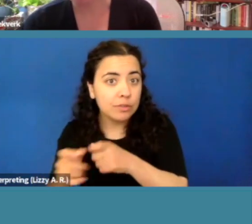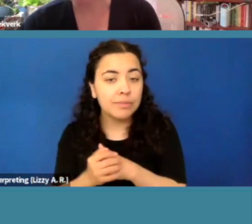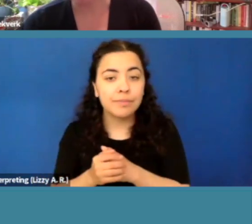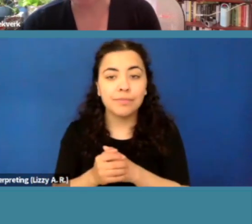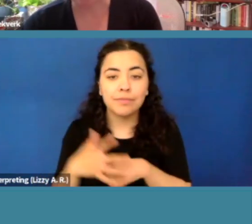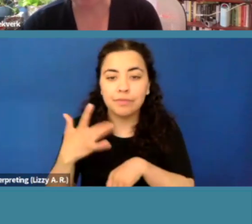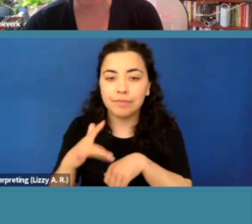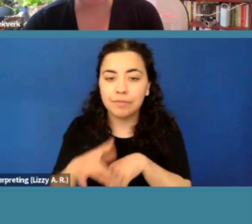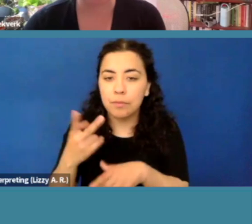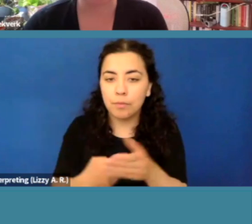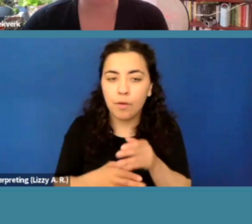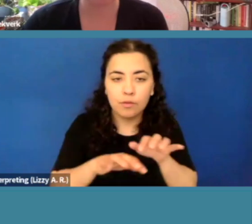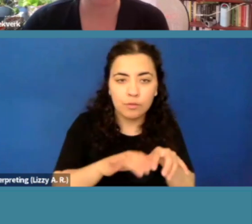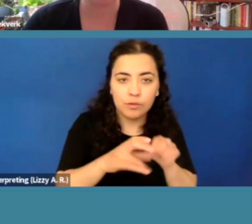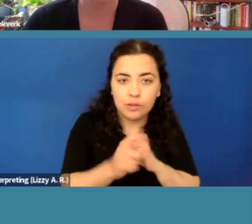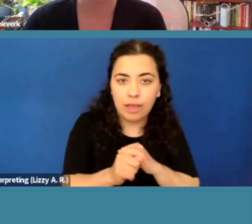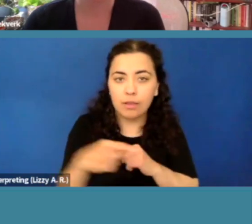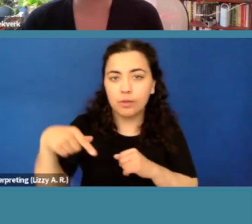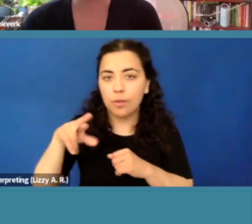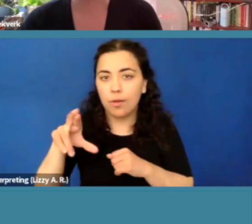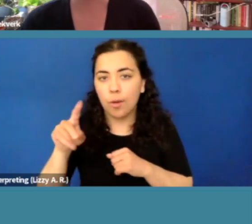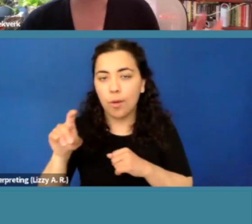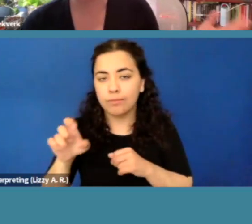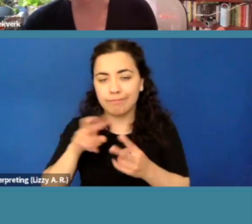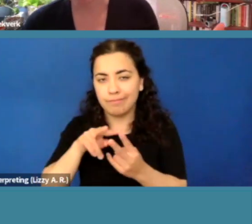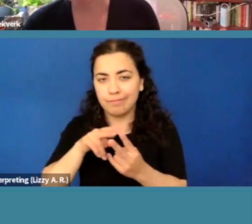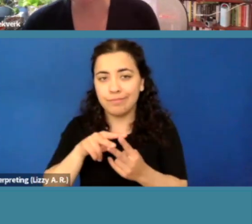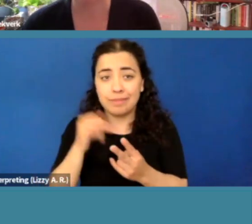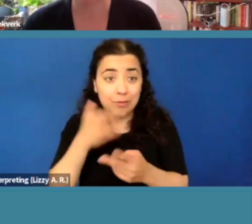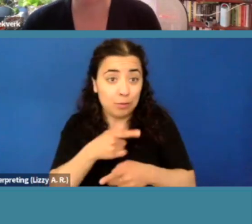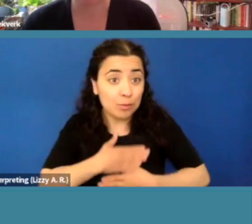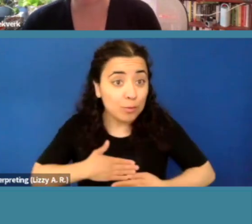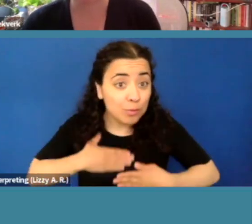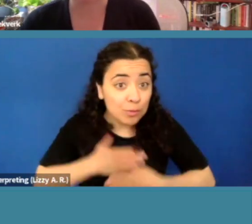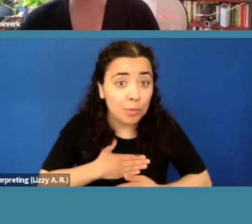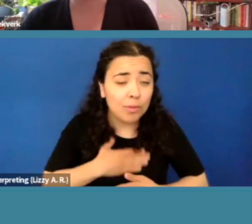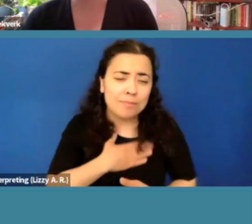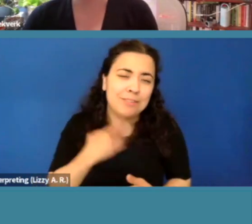Both in the chat and as a QR code here. If you enjoyed this program, please consider making a small donation